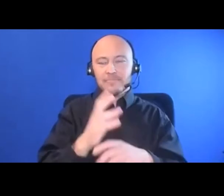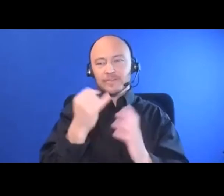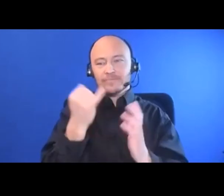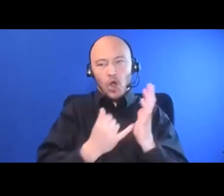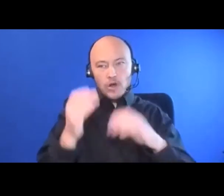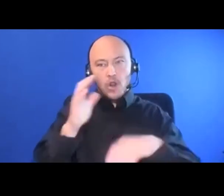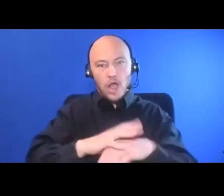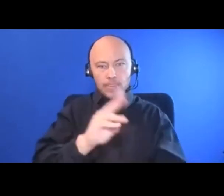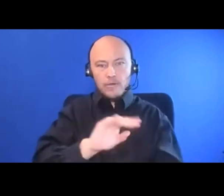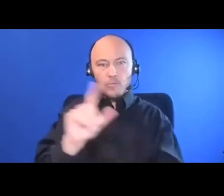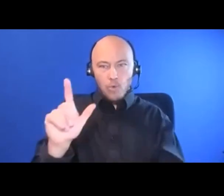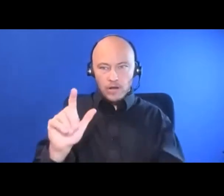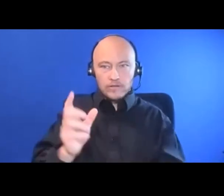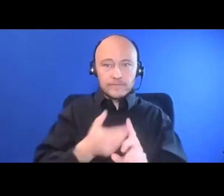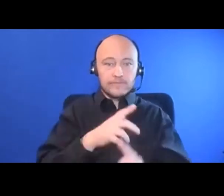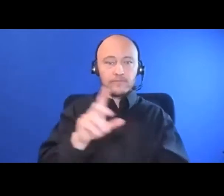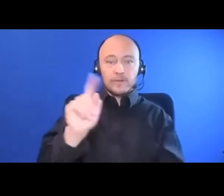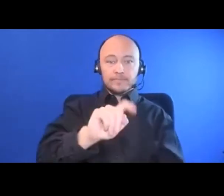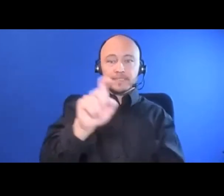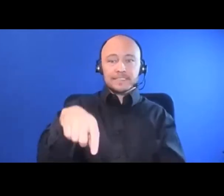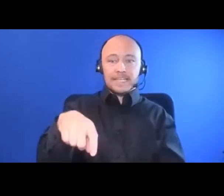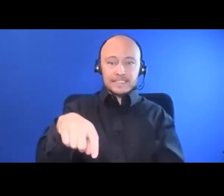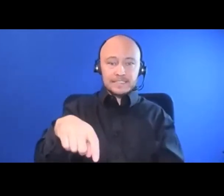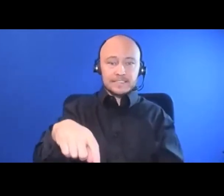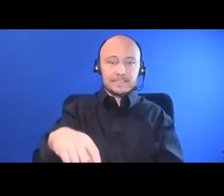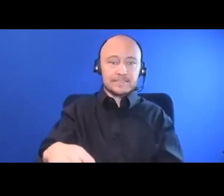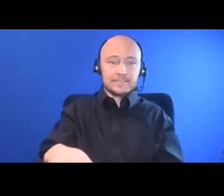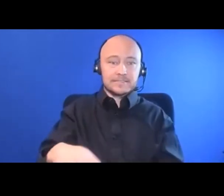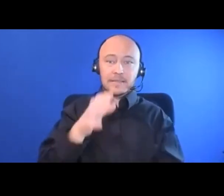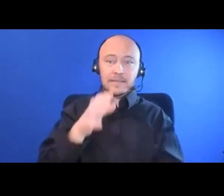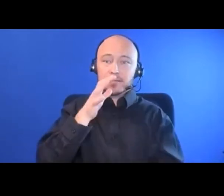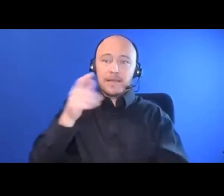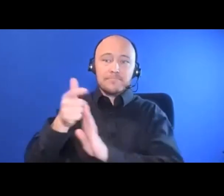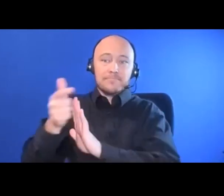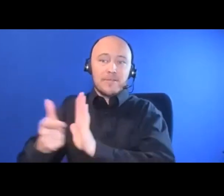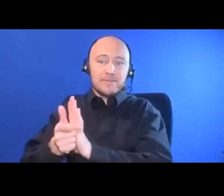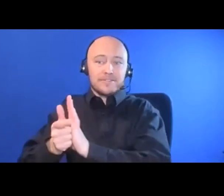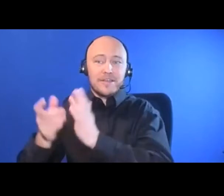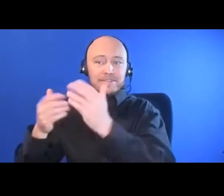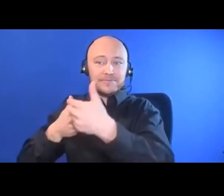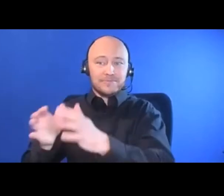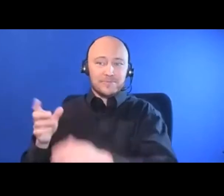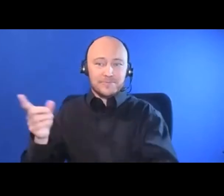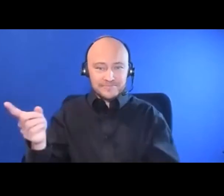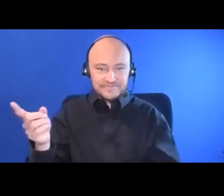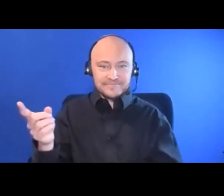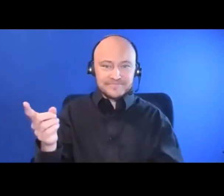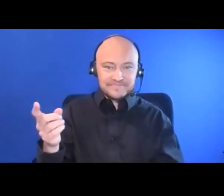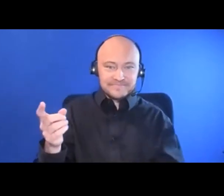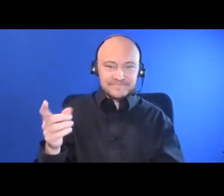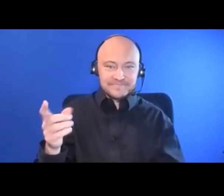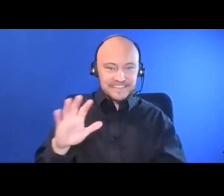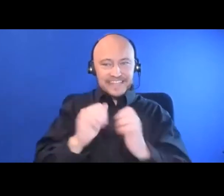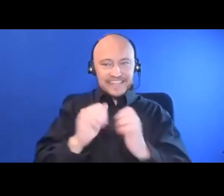I come to you from Texas, from my mother-in-law's ironing room. So, this is how we work now.